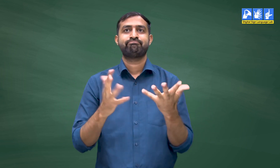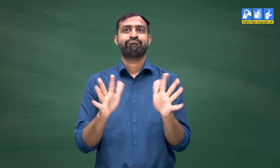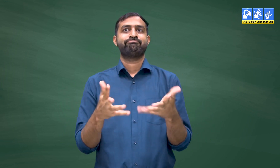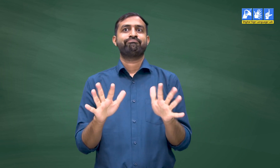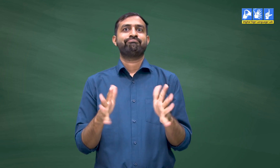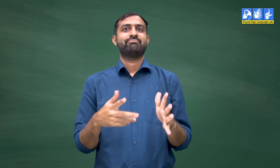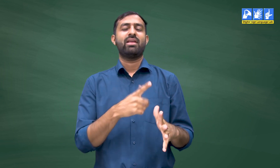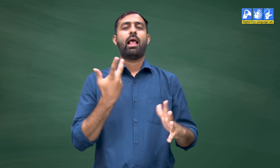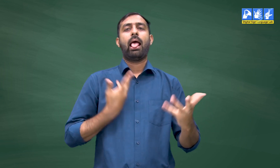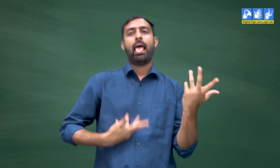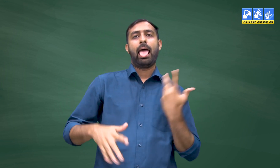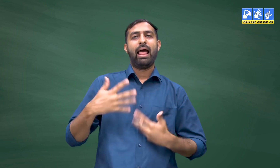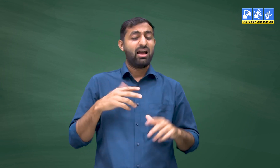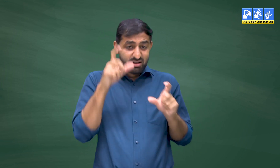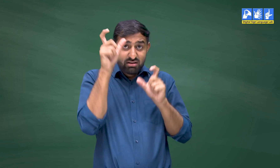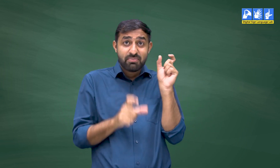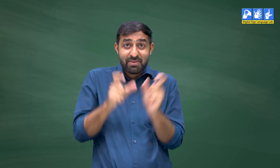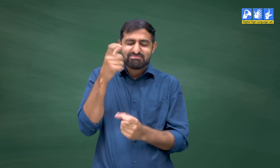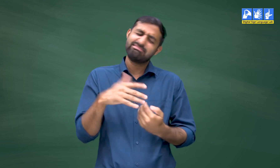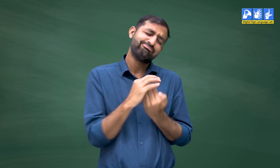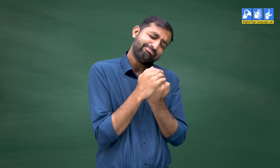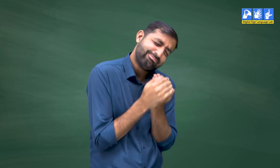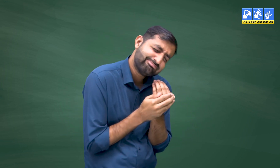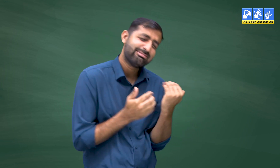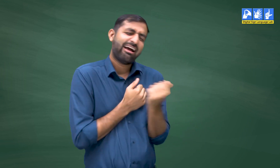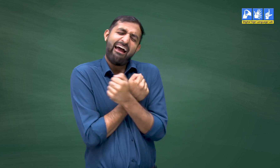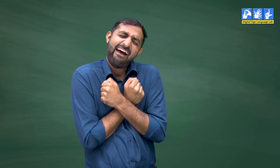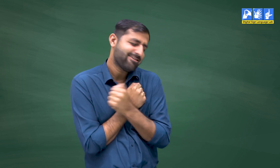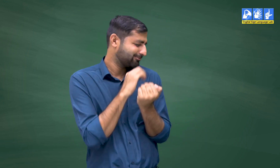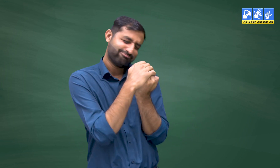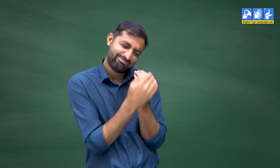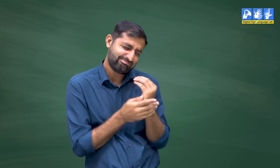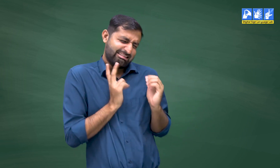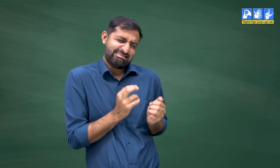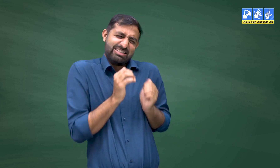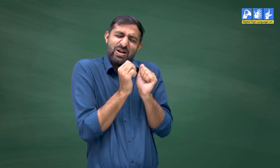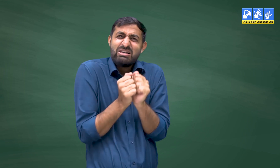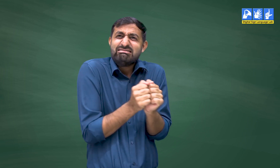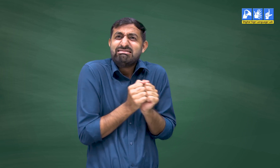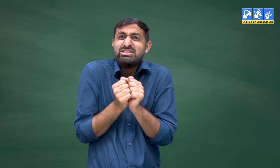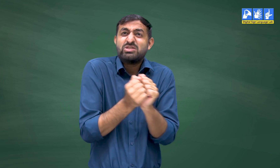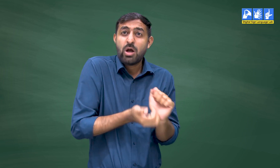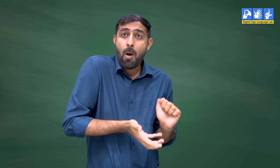exercise becomes a problem for the pets. However people do not realize this.